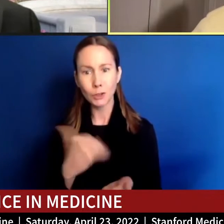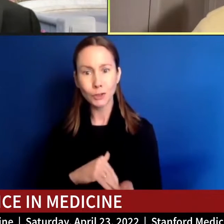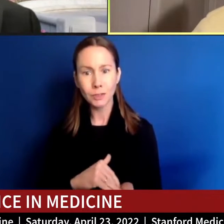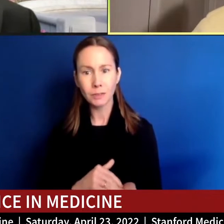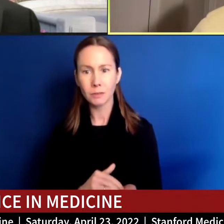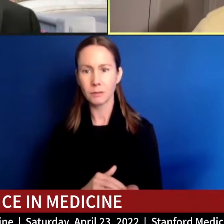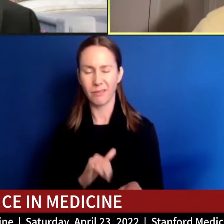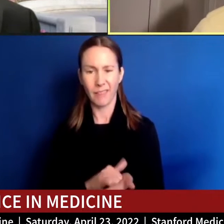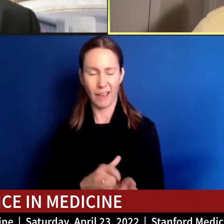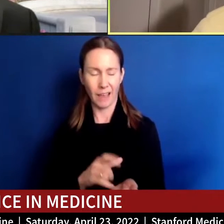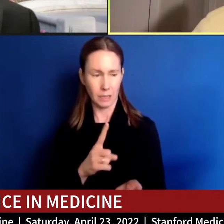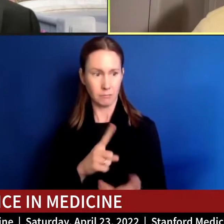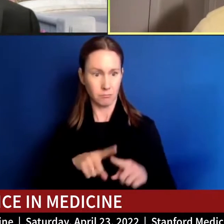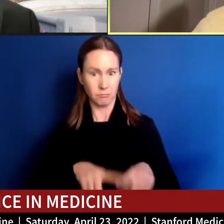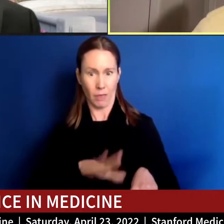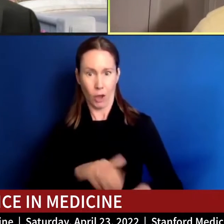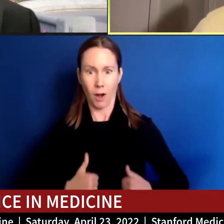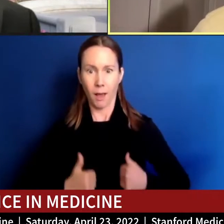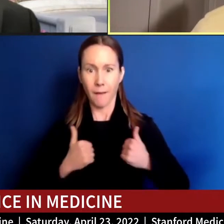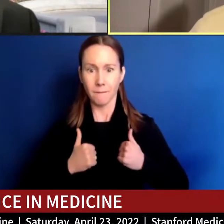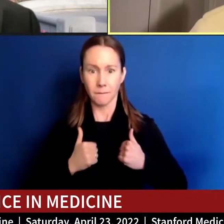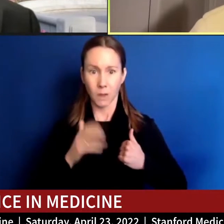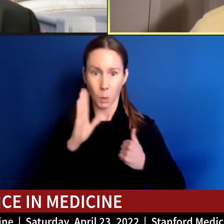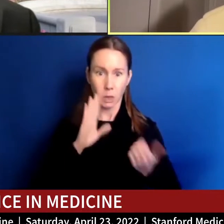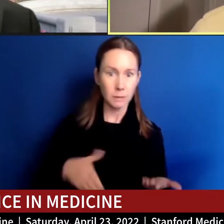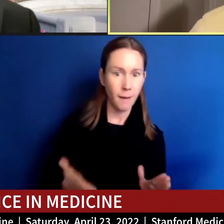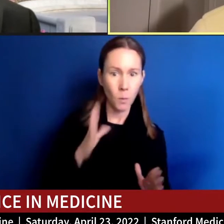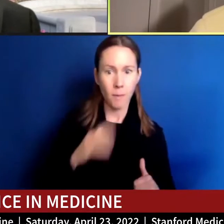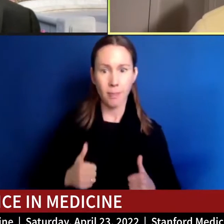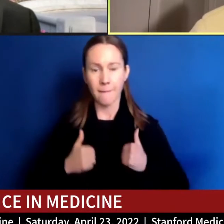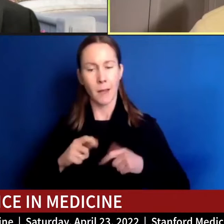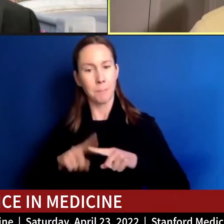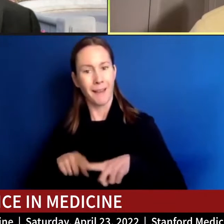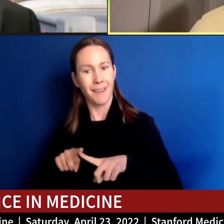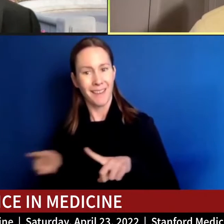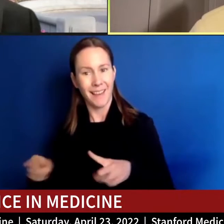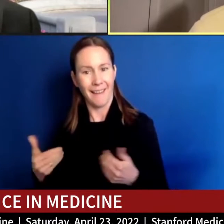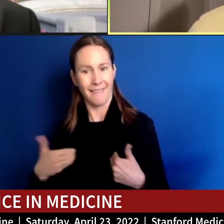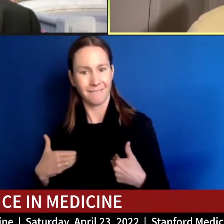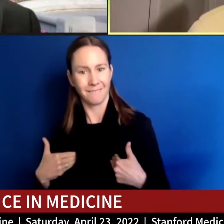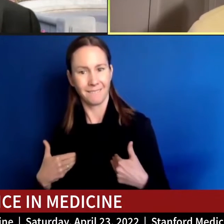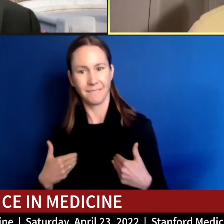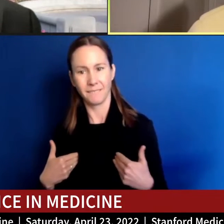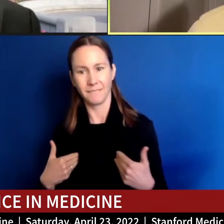are on the line. I have no idea if I answered that question. But I hope I got to a little bit.